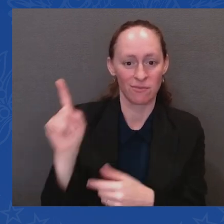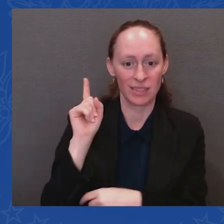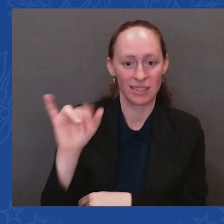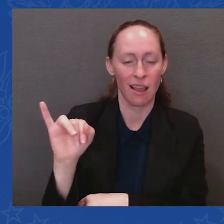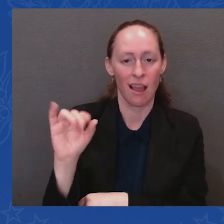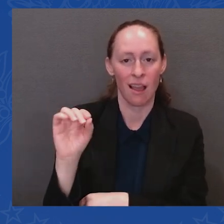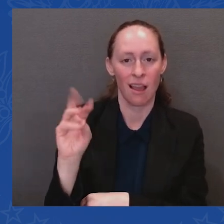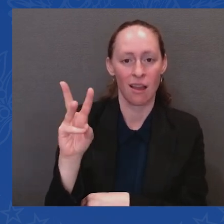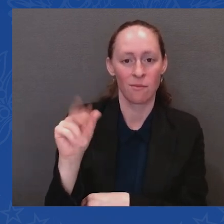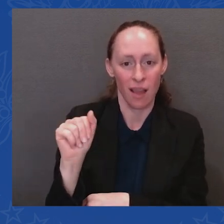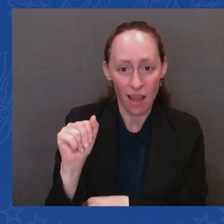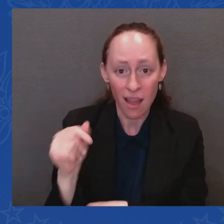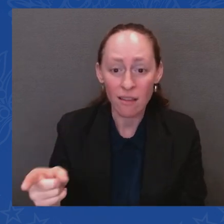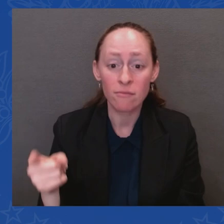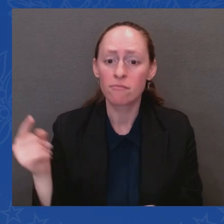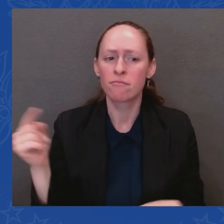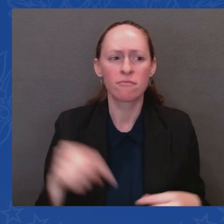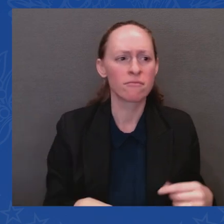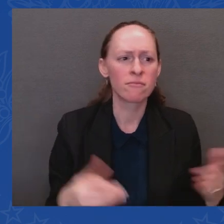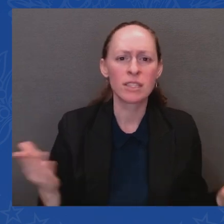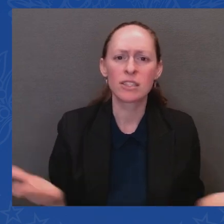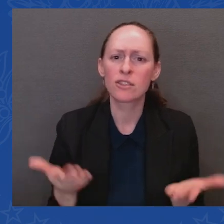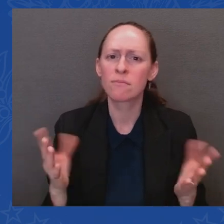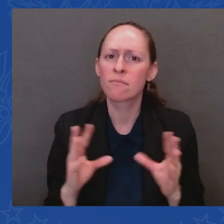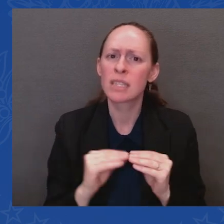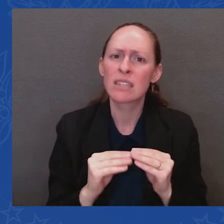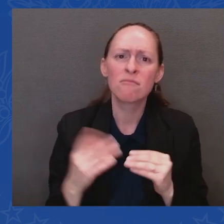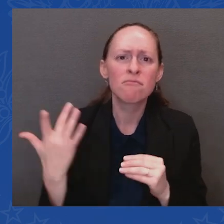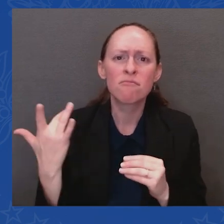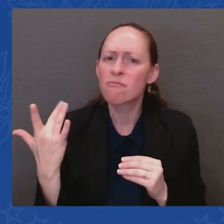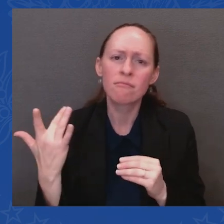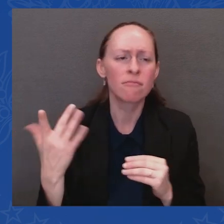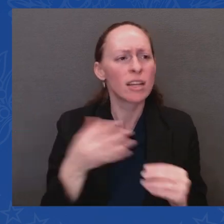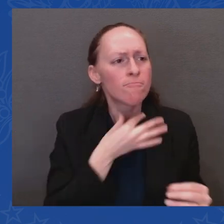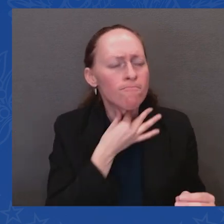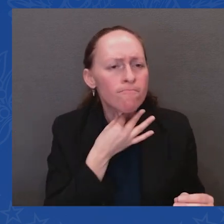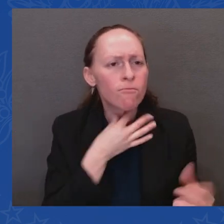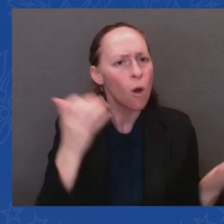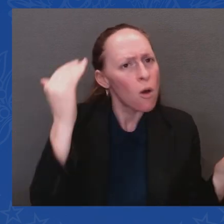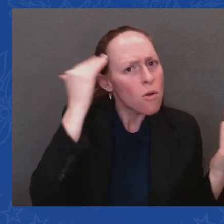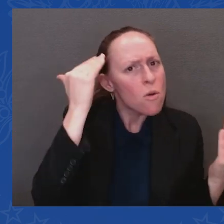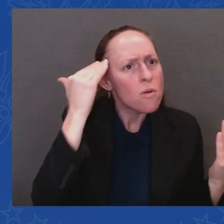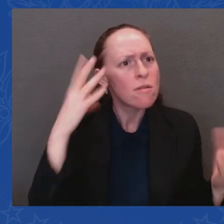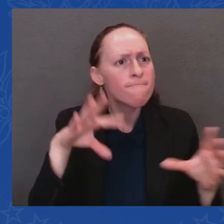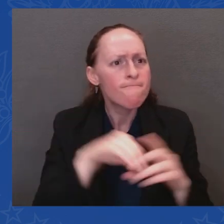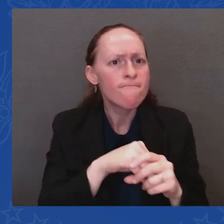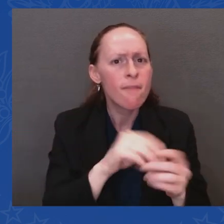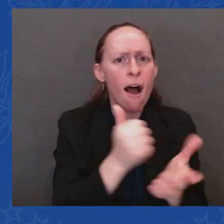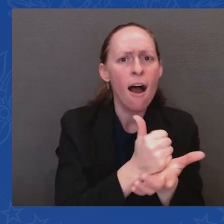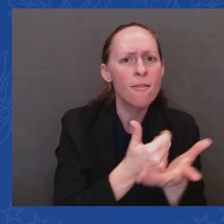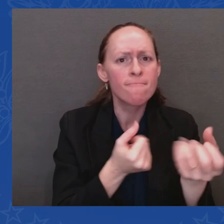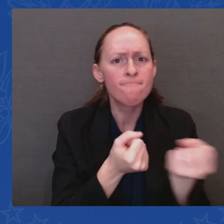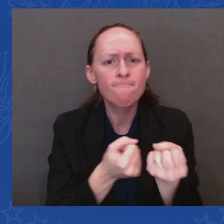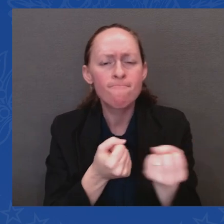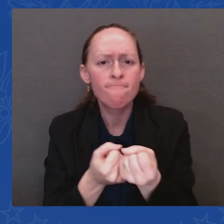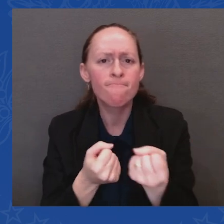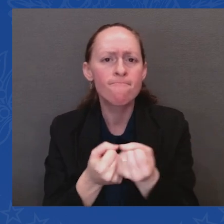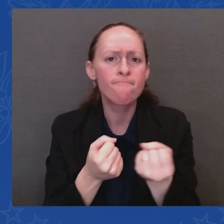He came to the meeting, he said, because he wanted to be part of any group that's figuring out how to help other veterans.